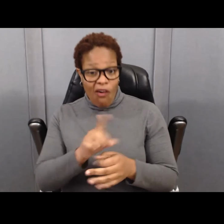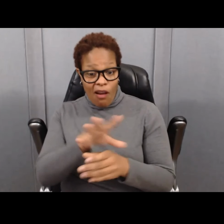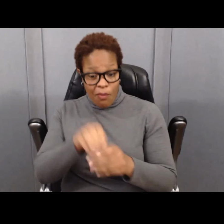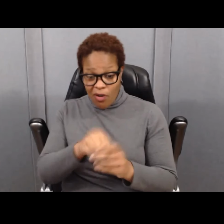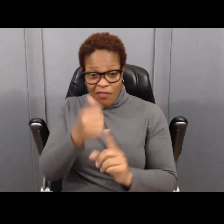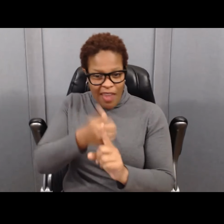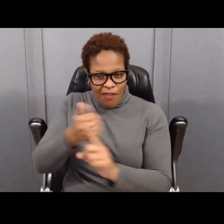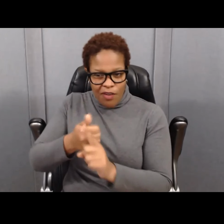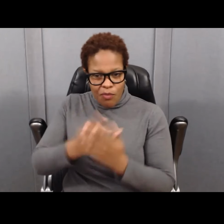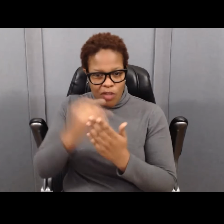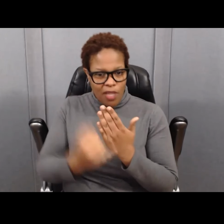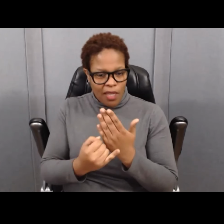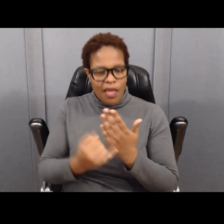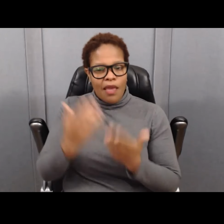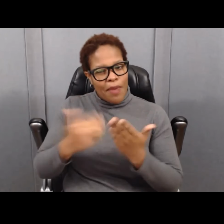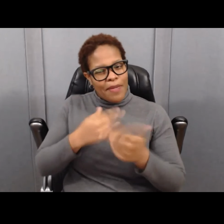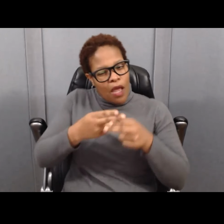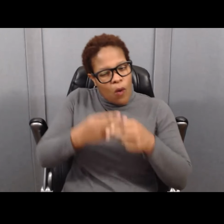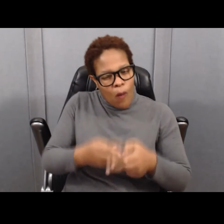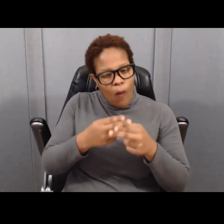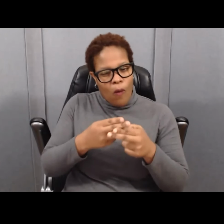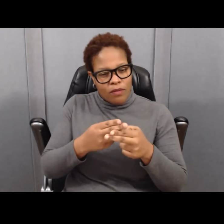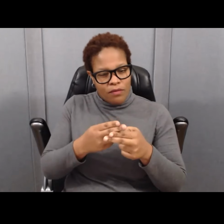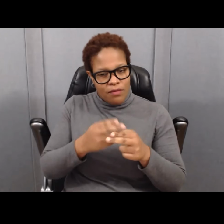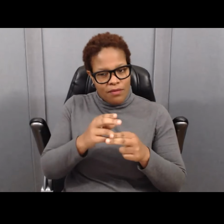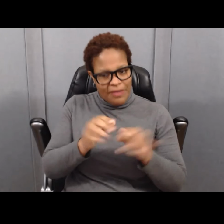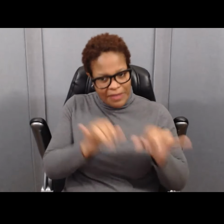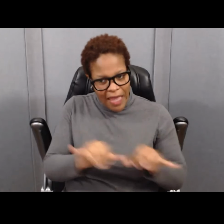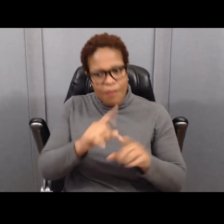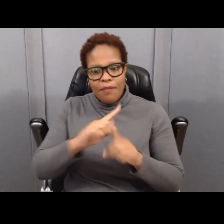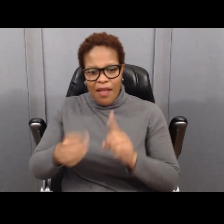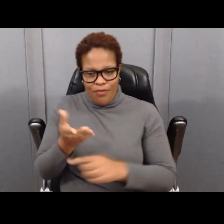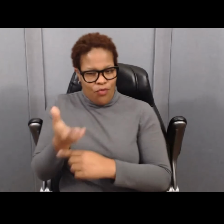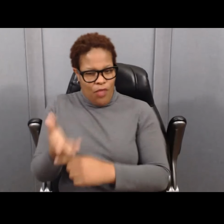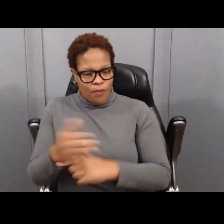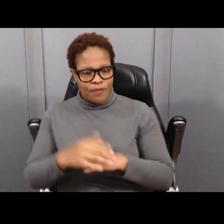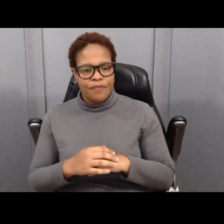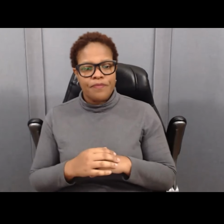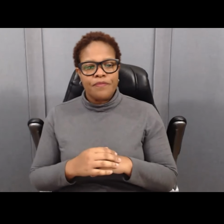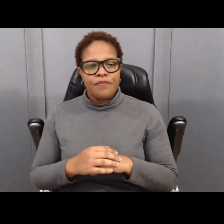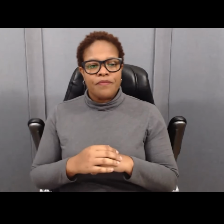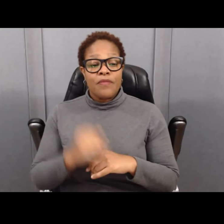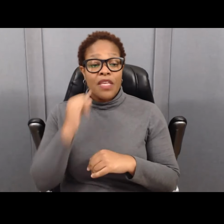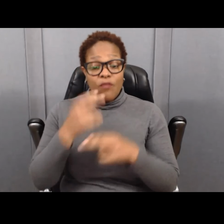They might not be called this, but they exist to a certain capacity. So if we name the stages and we look at them,